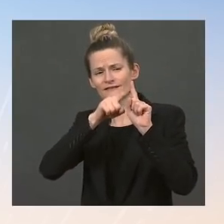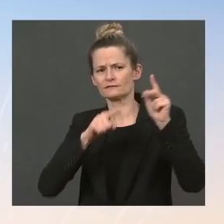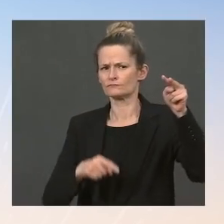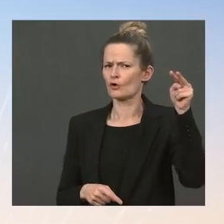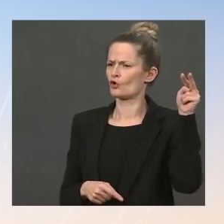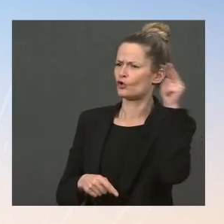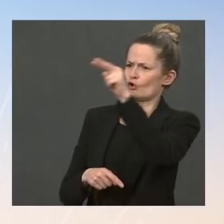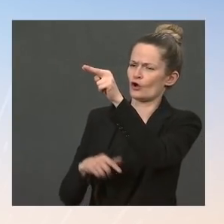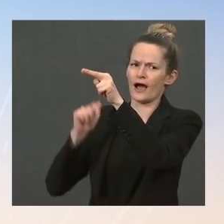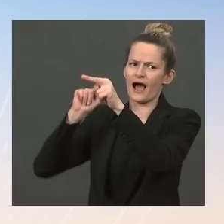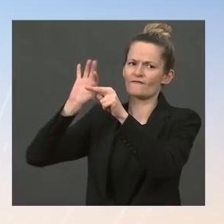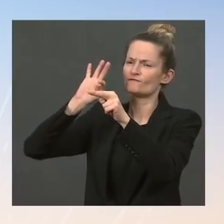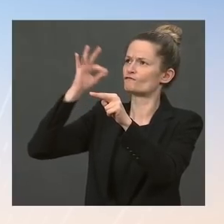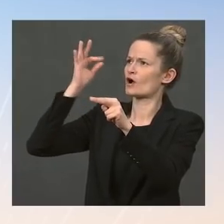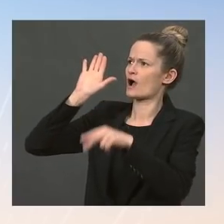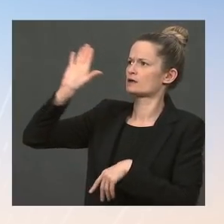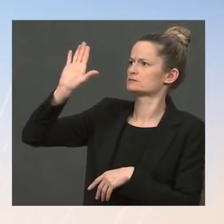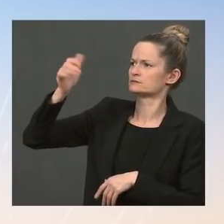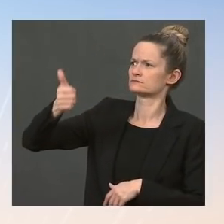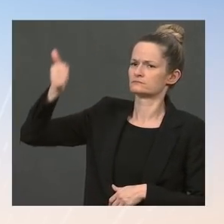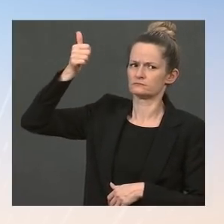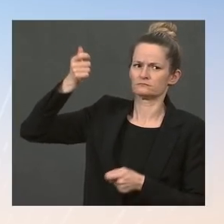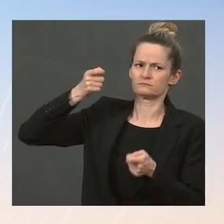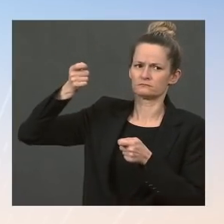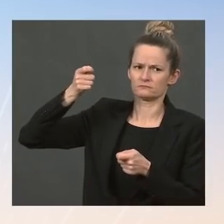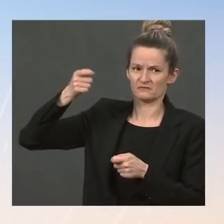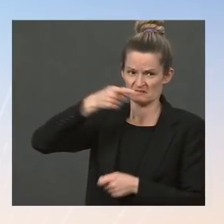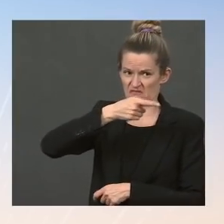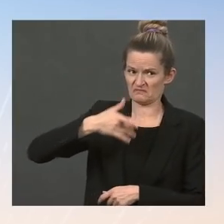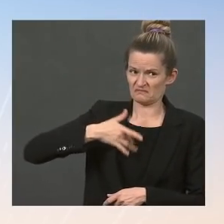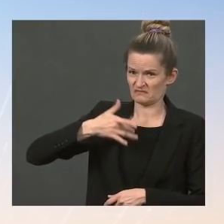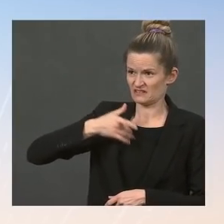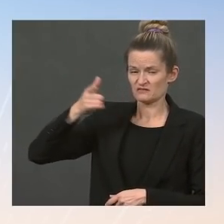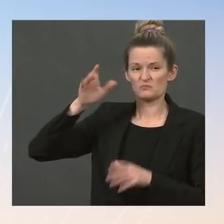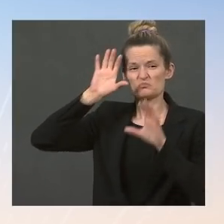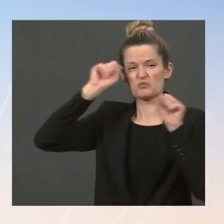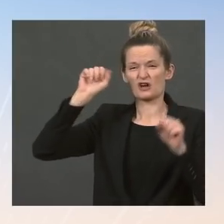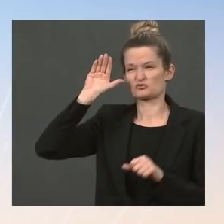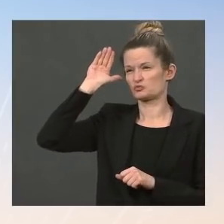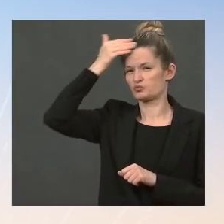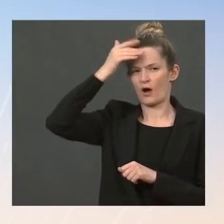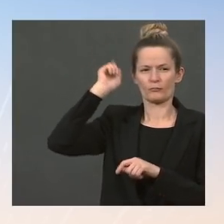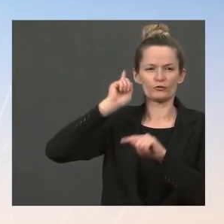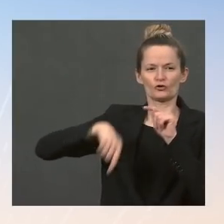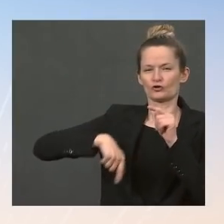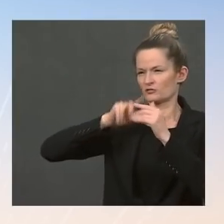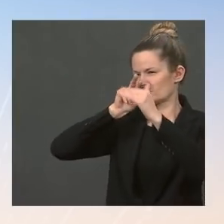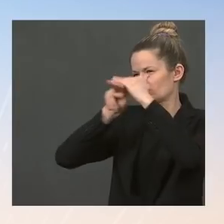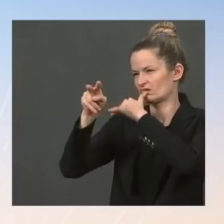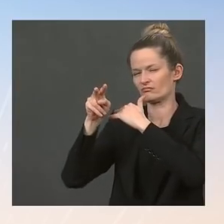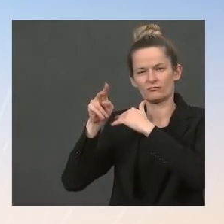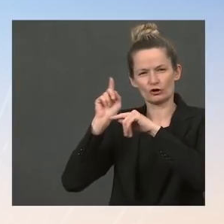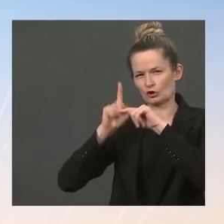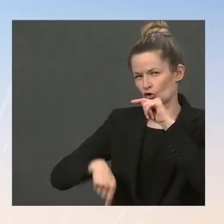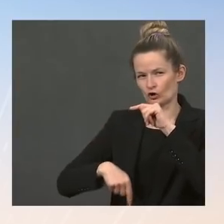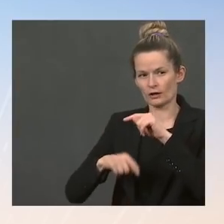President Trump and being unpredictable, and the French canceling their gala now in D.C., at their embassy, because they're angry over this agreement?